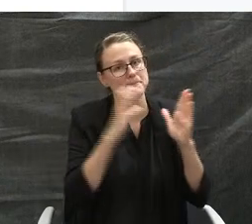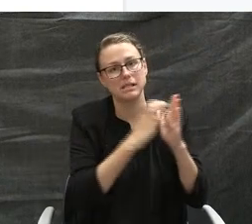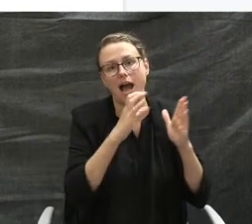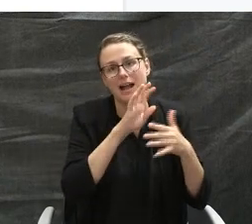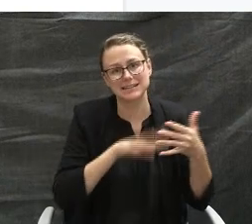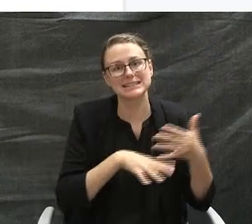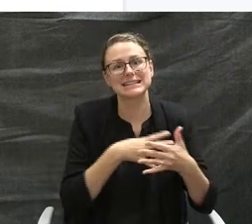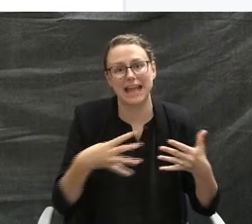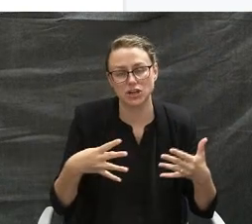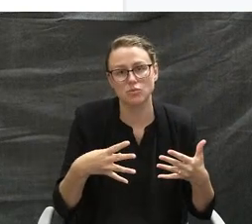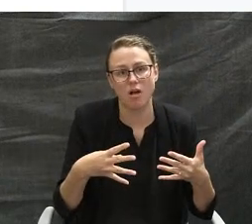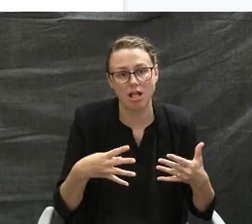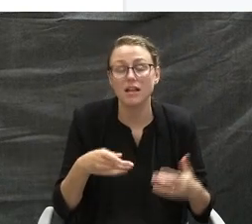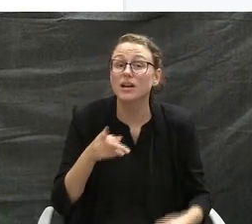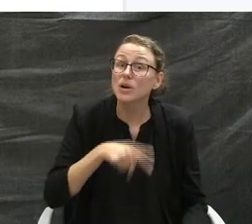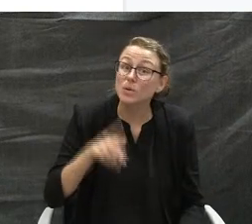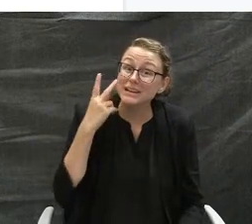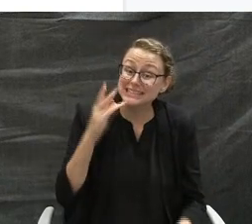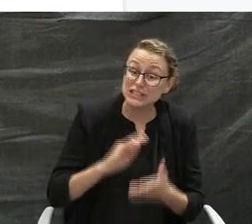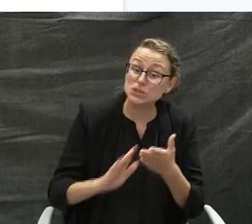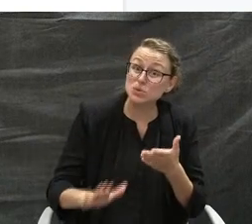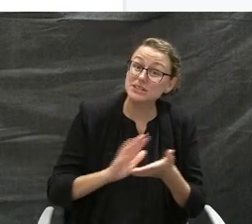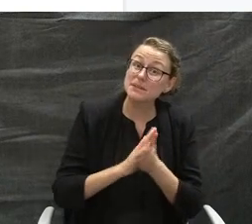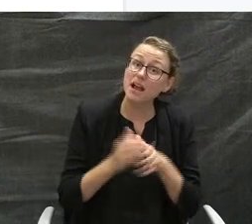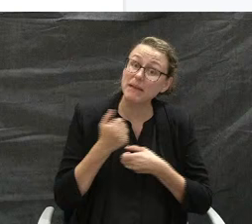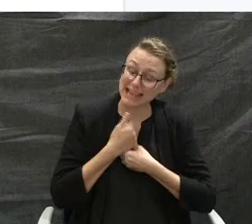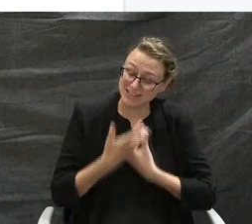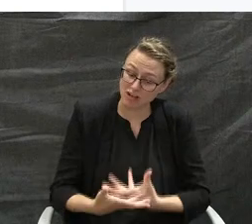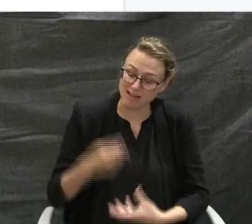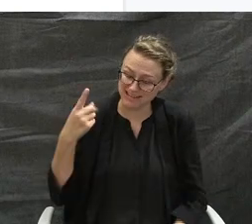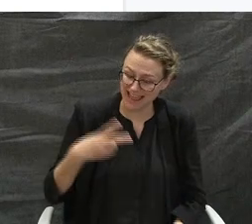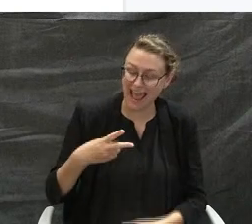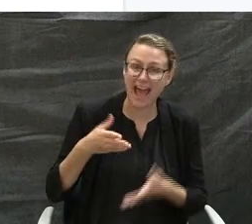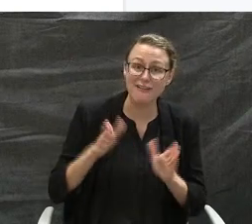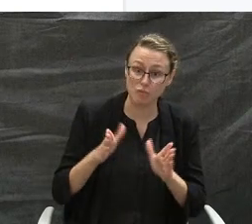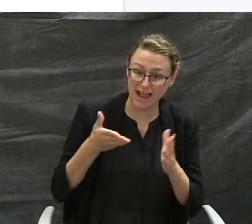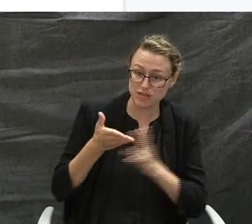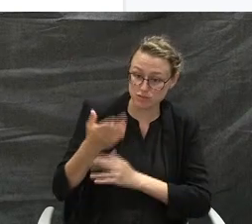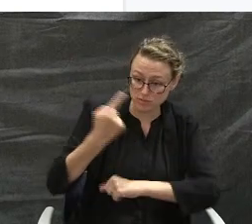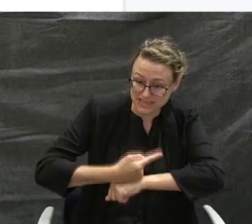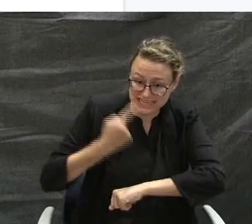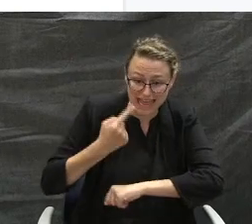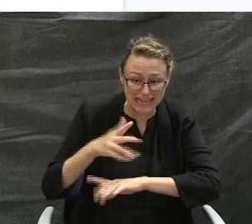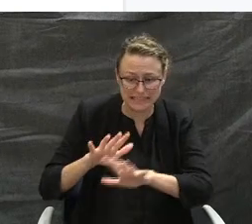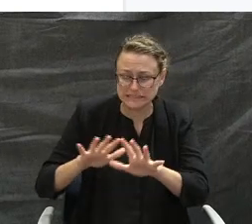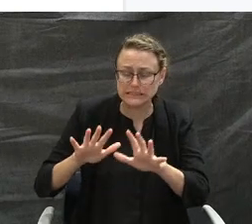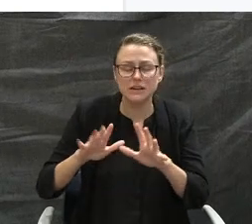frequently saw students getting exhausted halfway through the day and the online learning environment, and we strongly